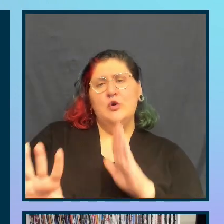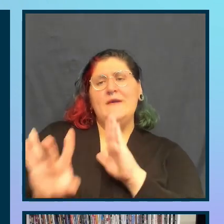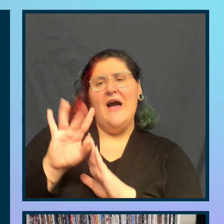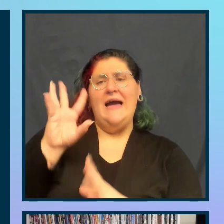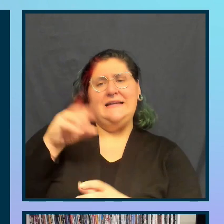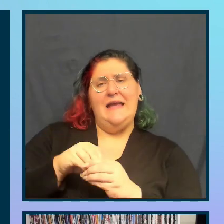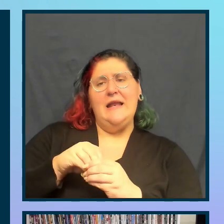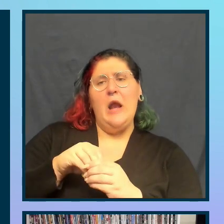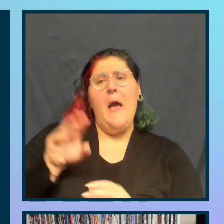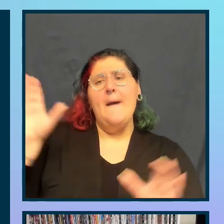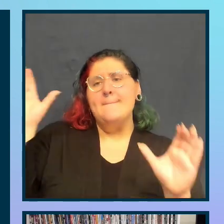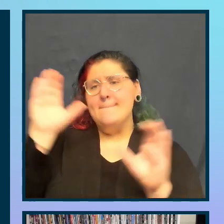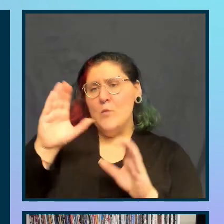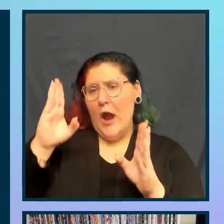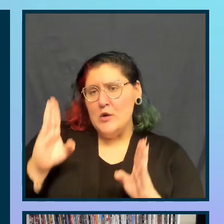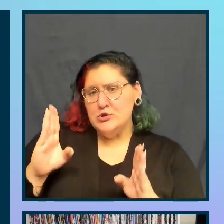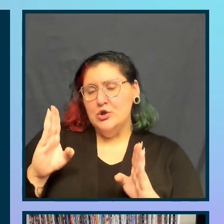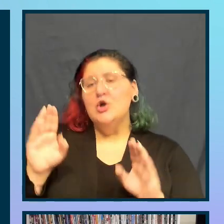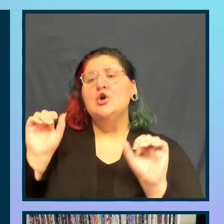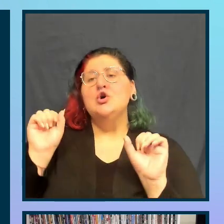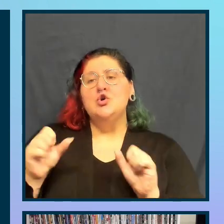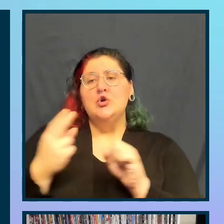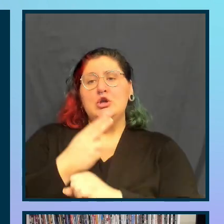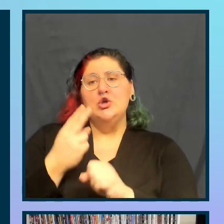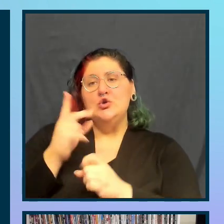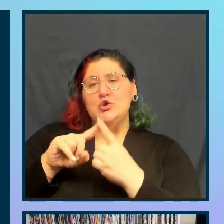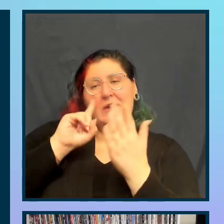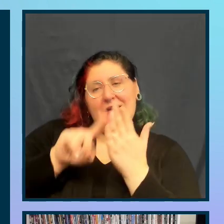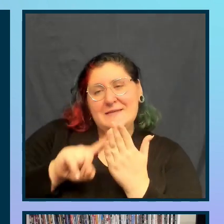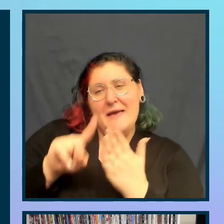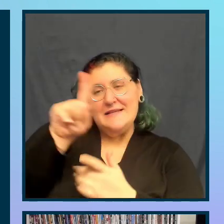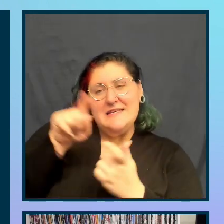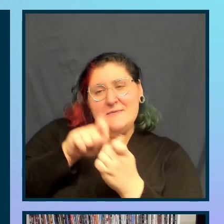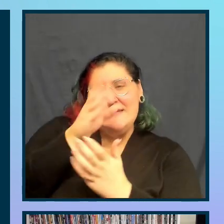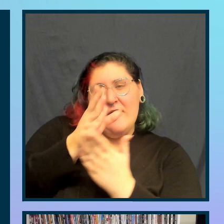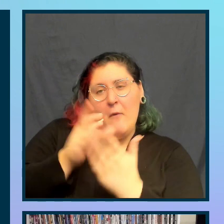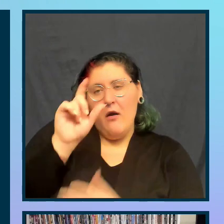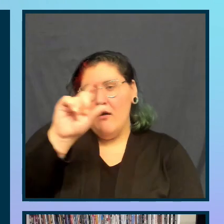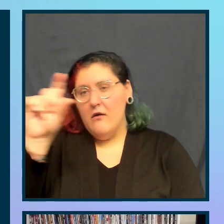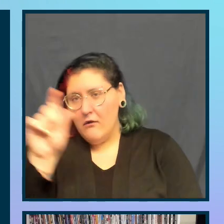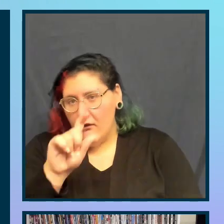You can use it to inspect specific pieces of the app UI to test for things like component label, role, or state.